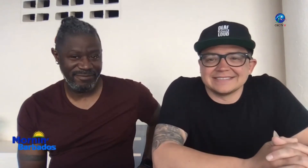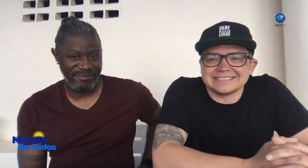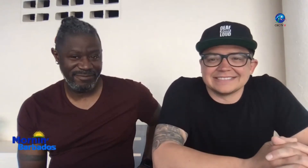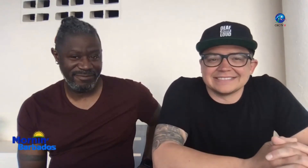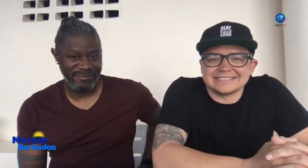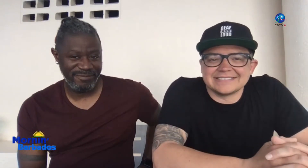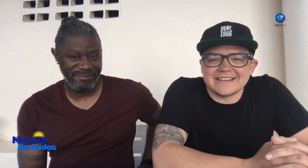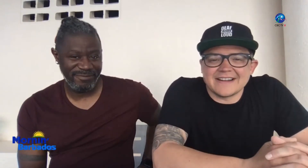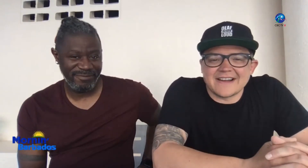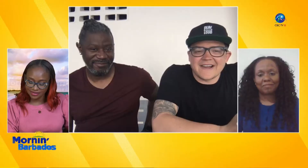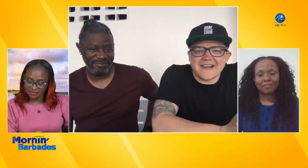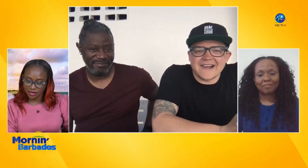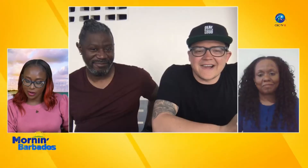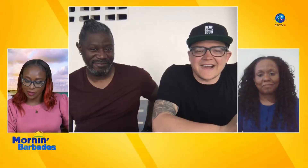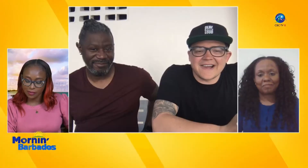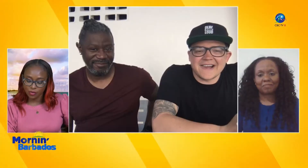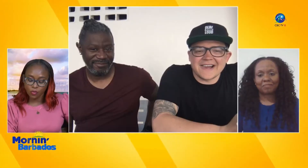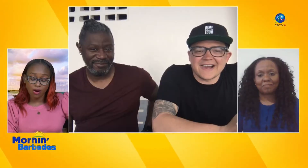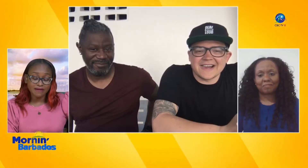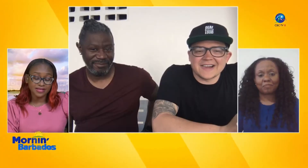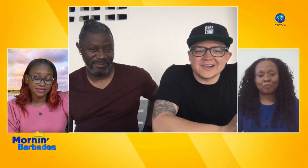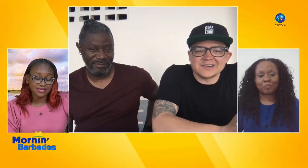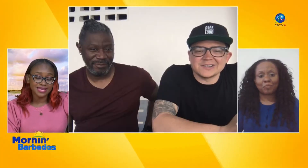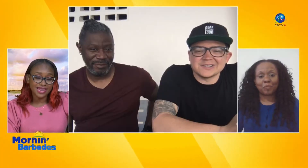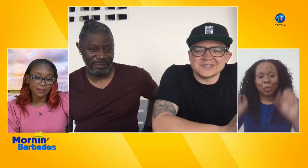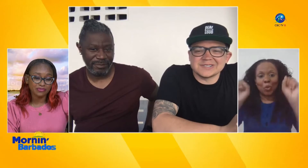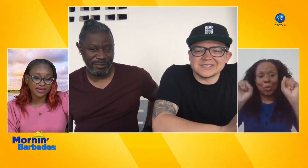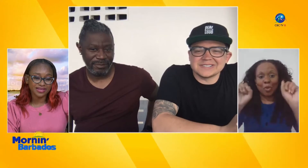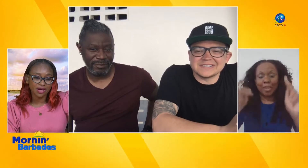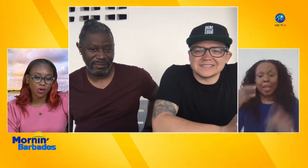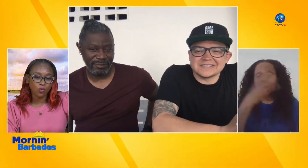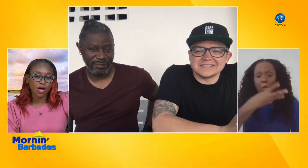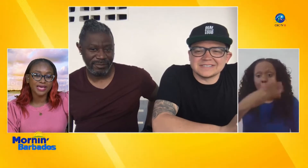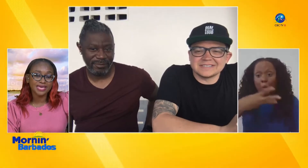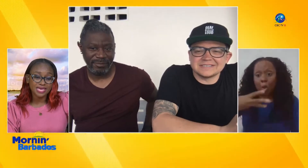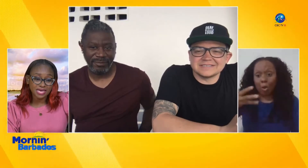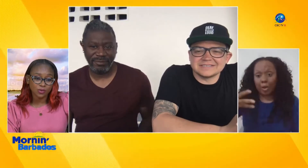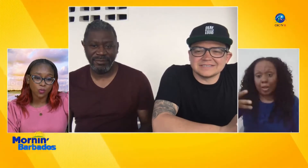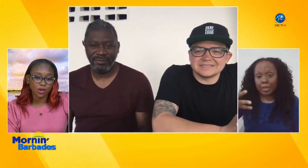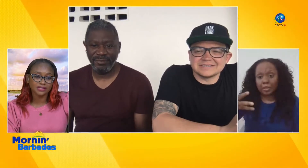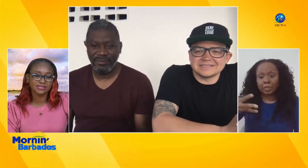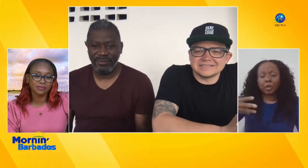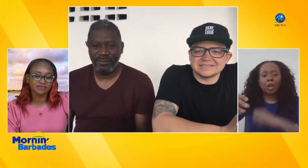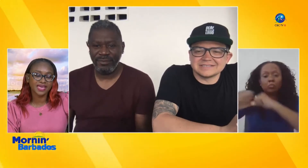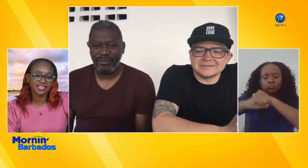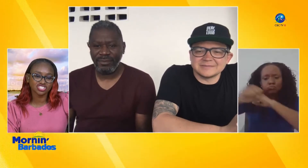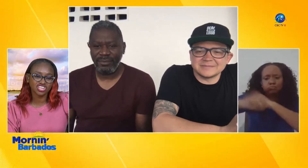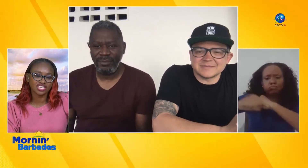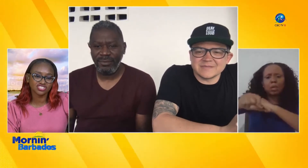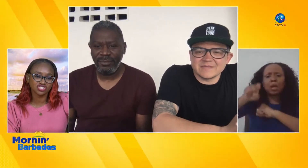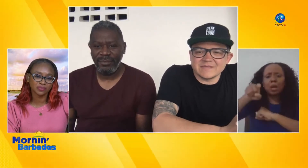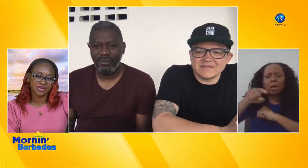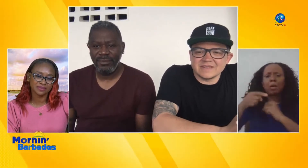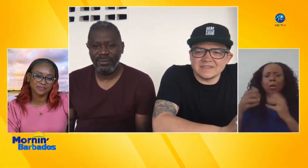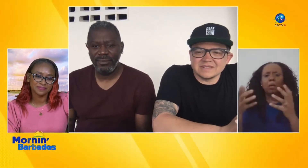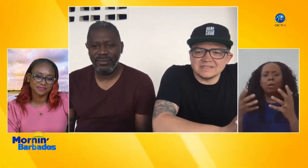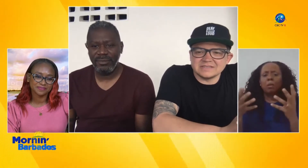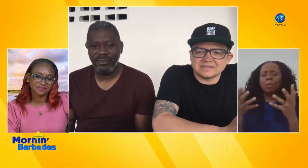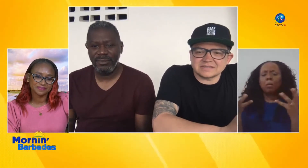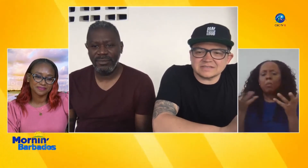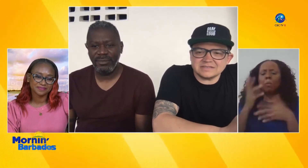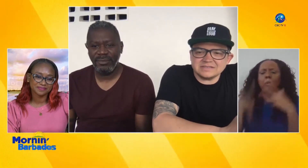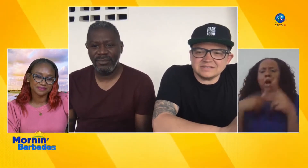if i can get um warren to elaborate on what he wants some of that change to be